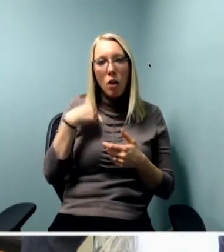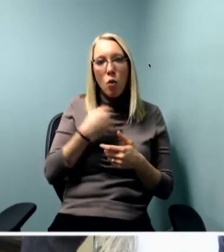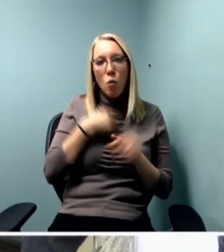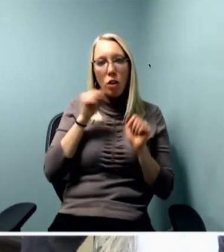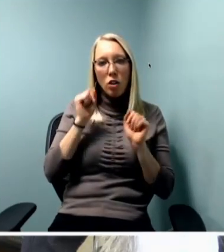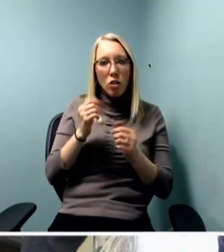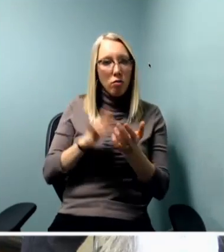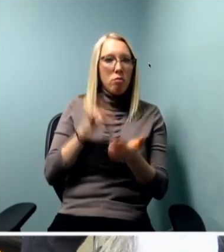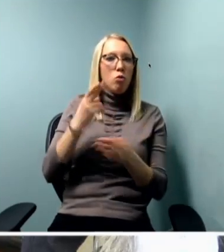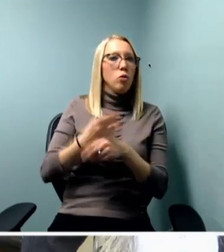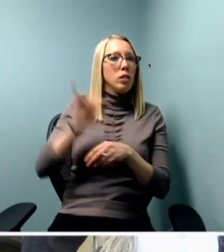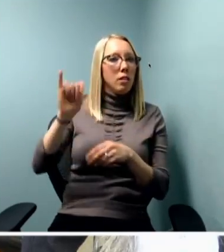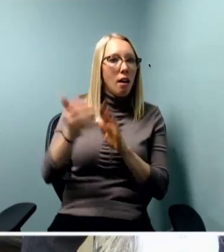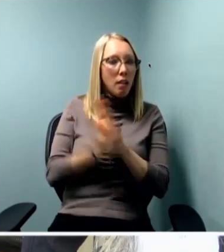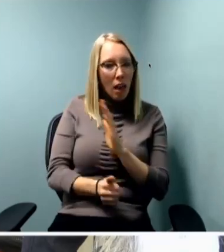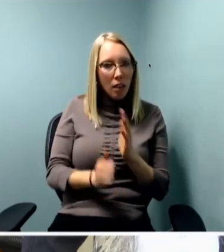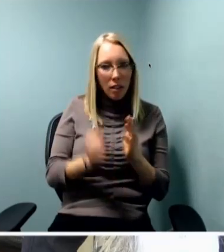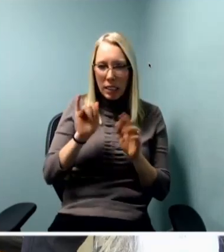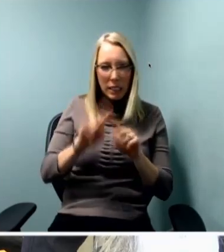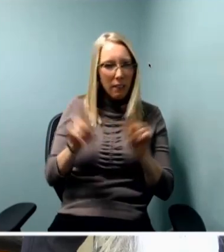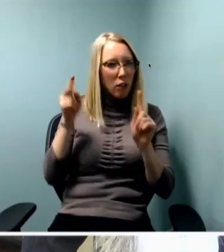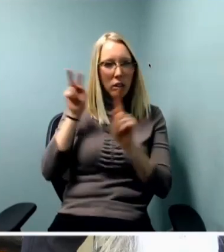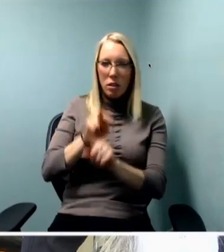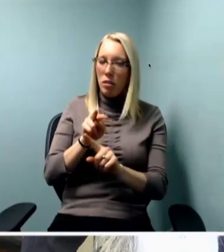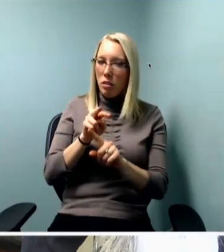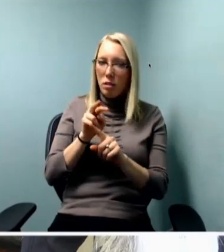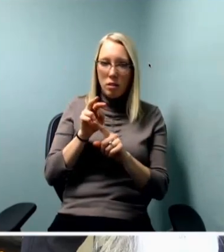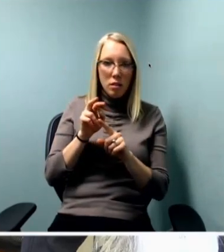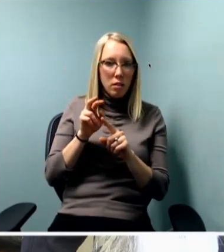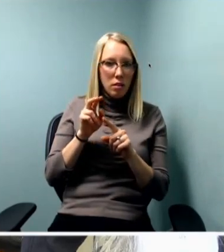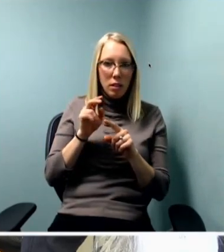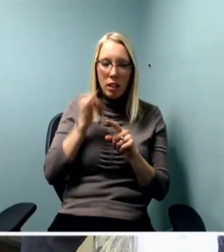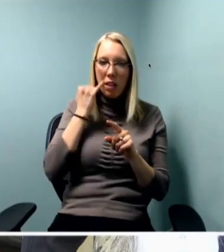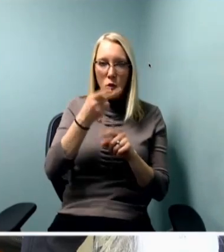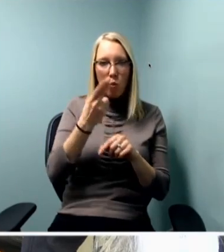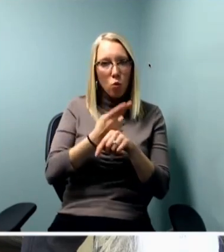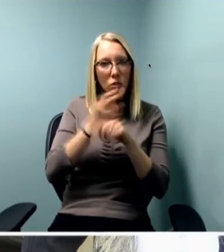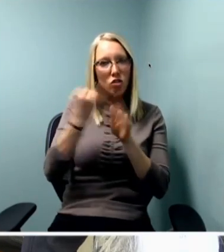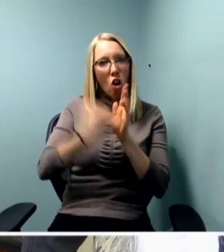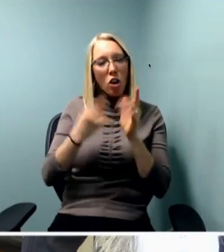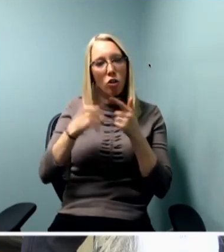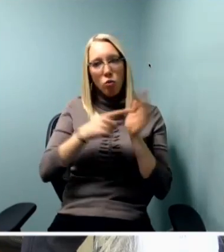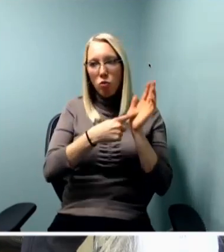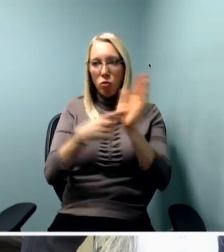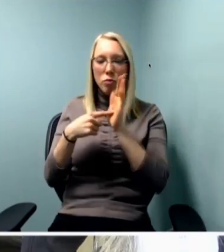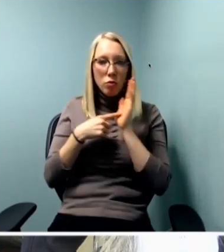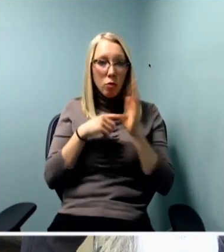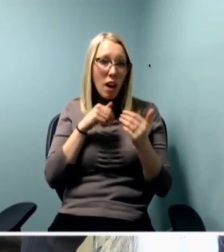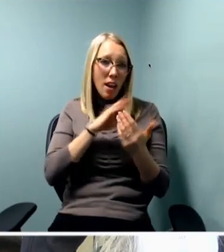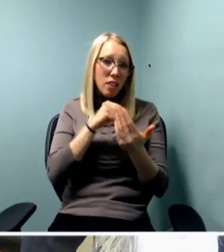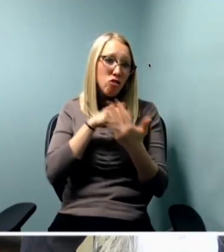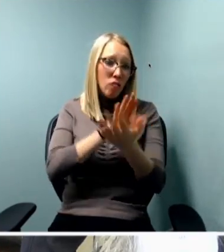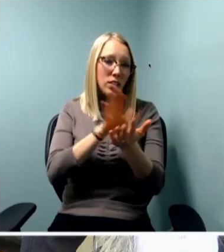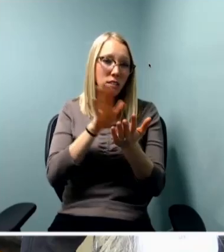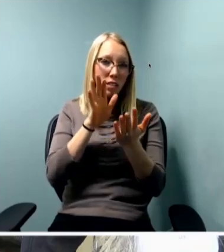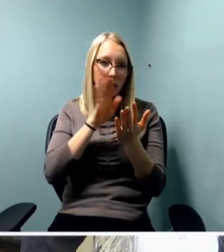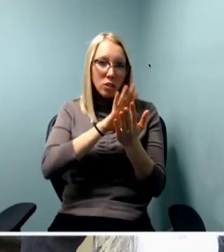That is a different kind of paradigm, and to use the art to, one, address your biases.